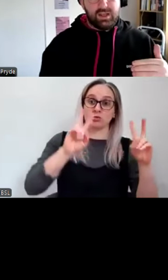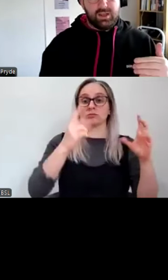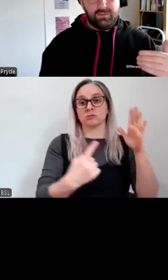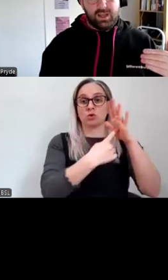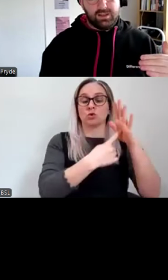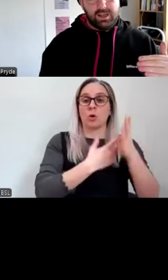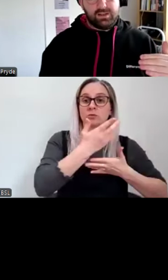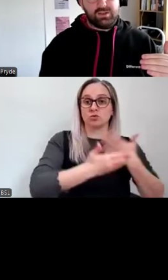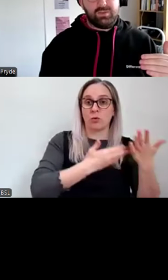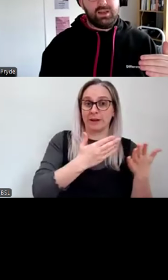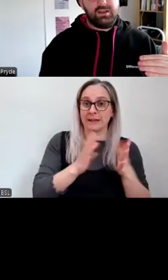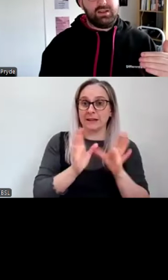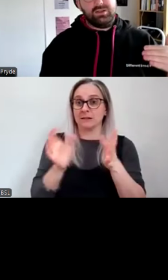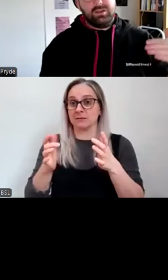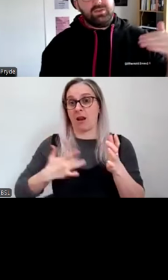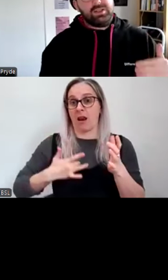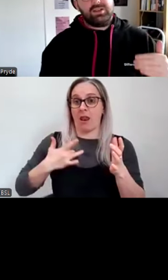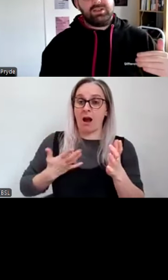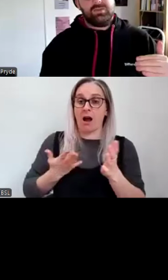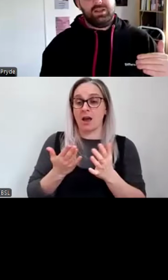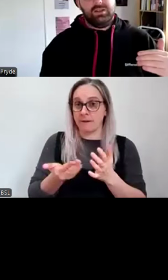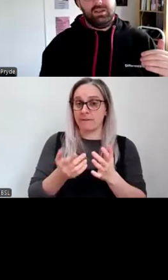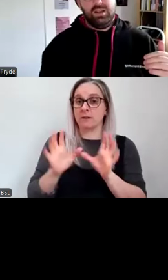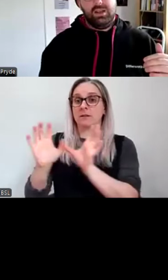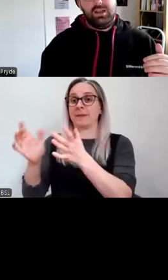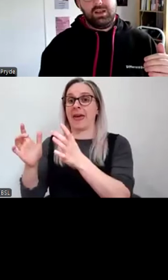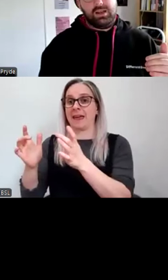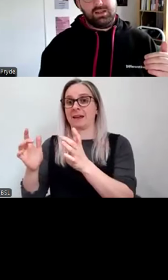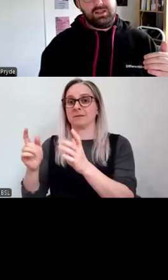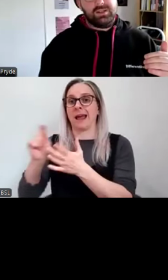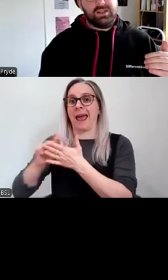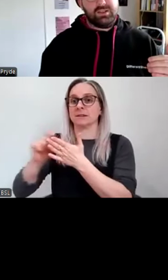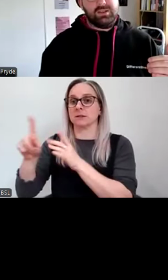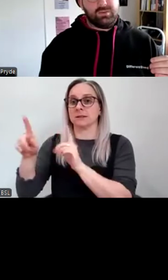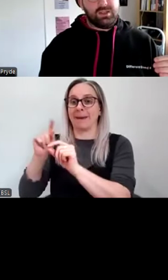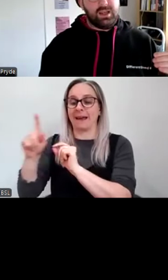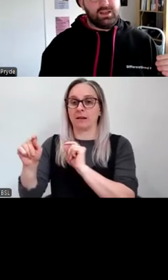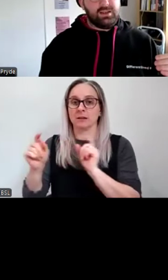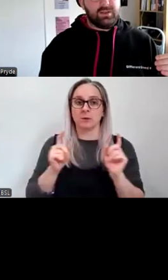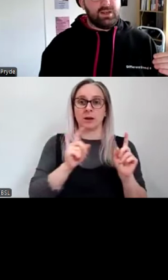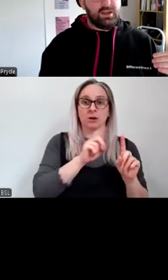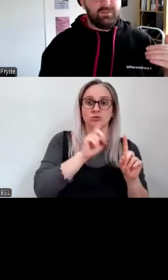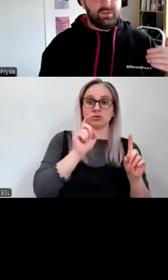and editors pick and they can jump through the sections fine. Then inside of each section, they'll see heading three,